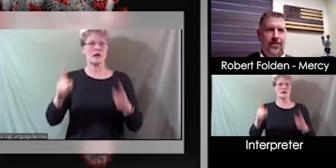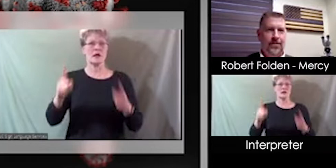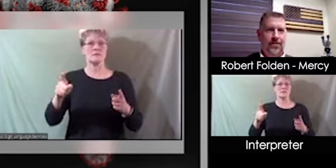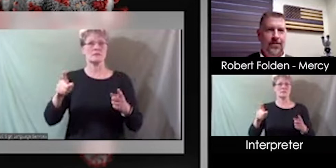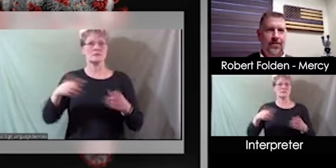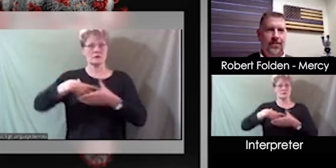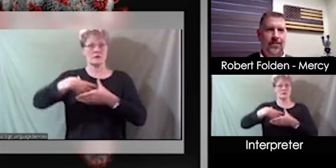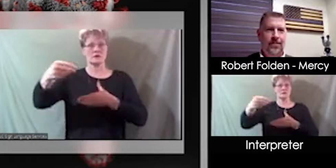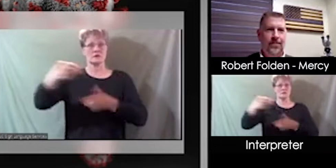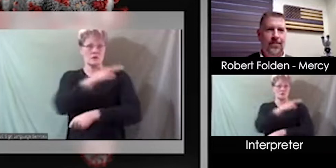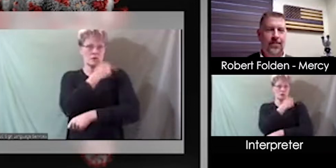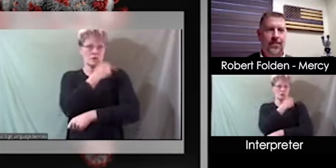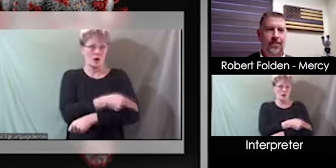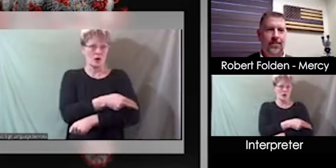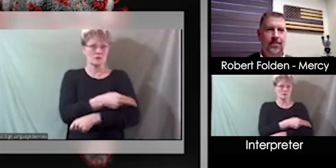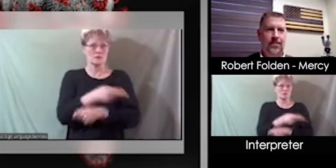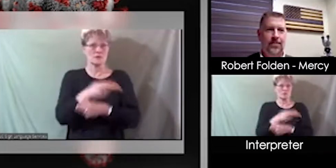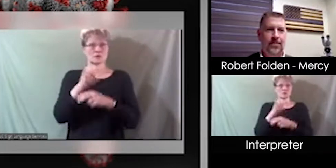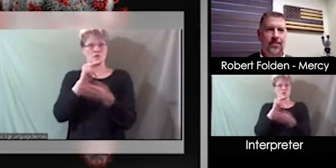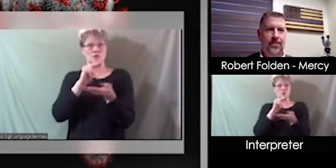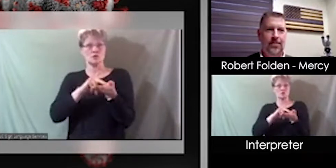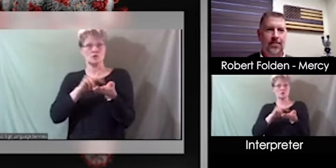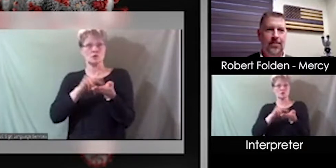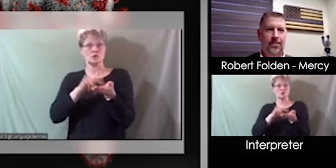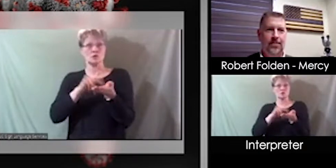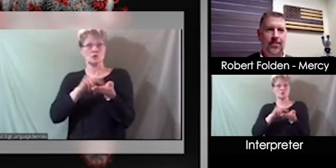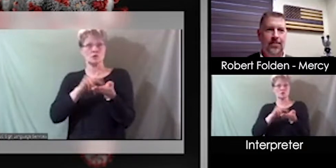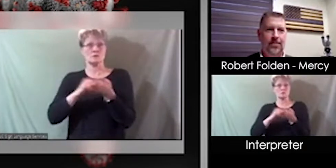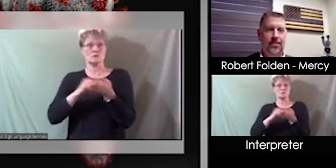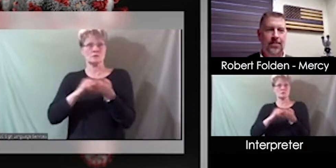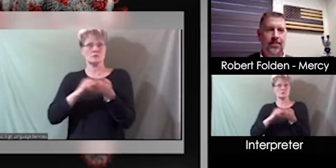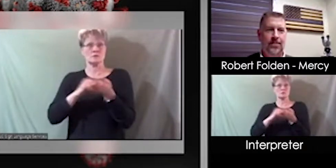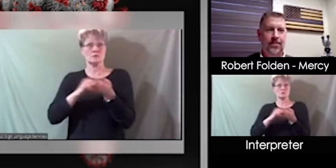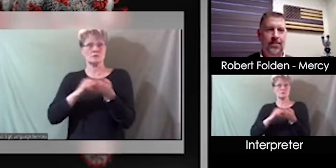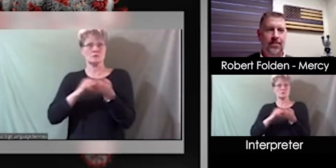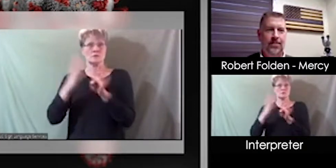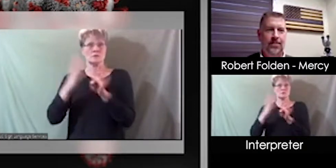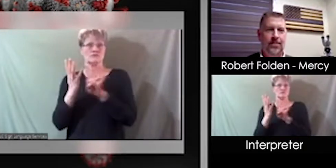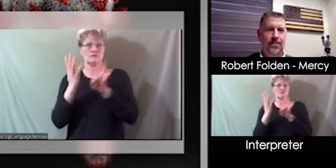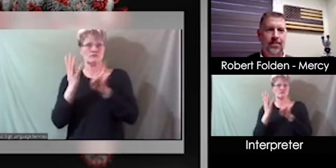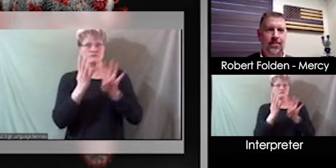Concerning the PPE. Sure and I think it was kind of similar to